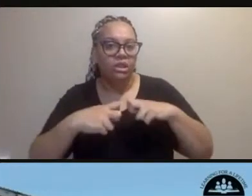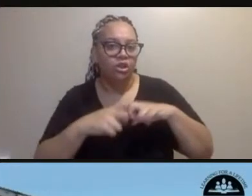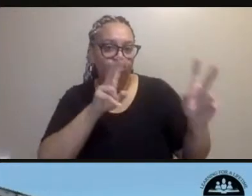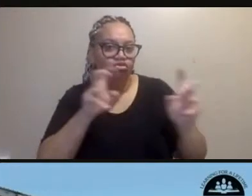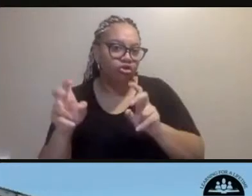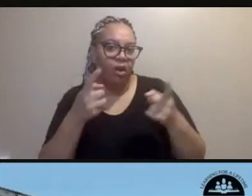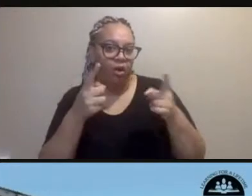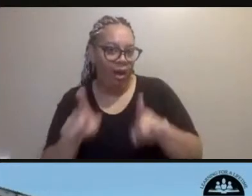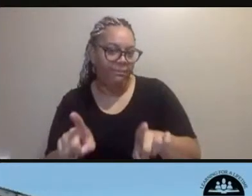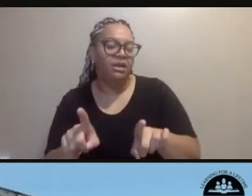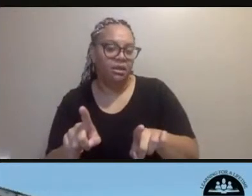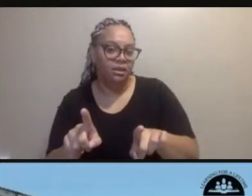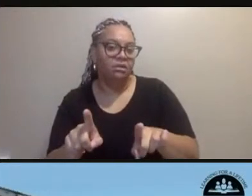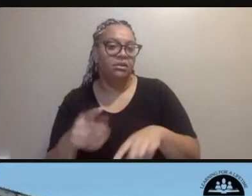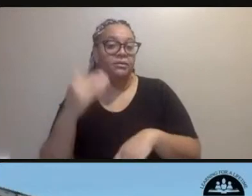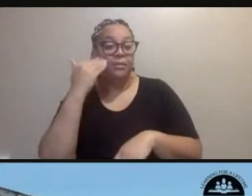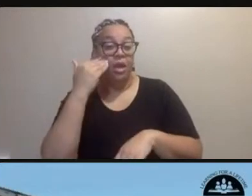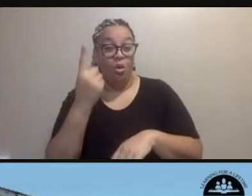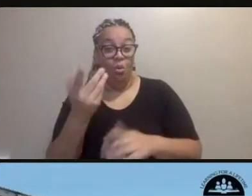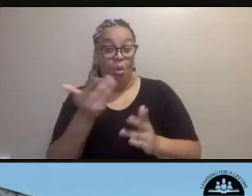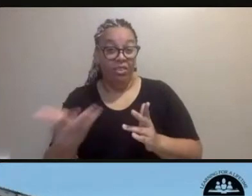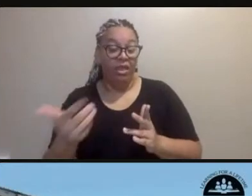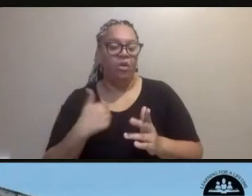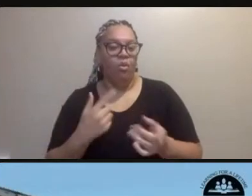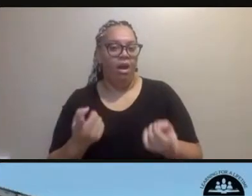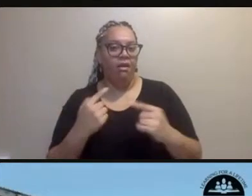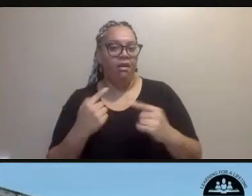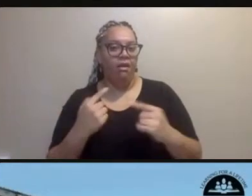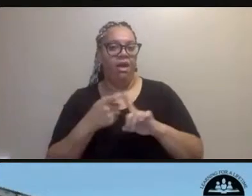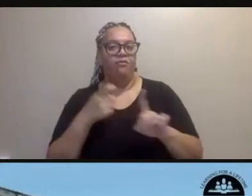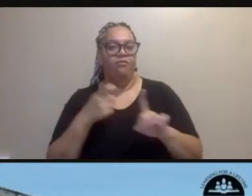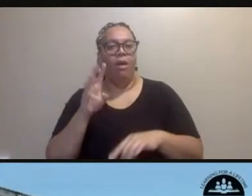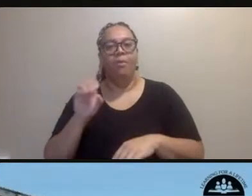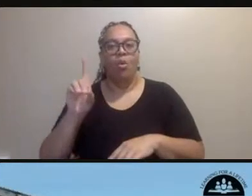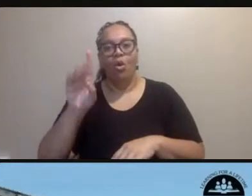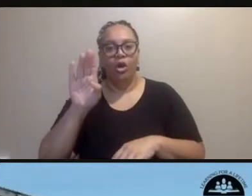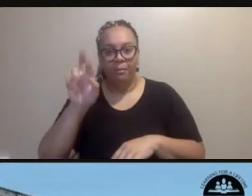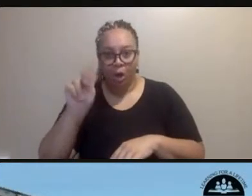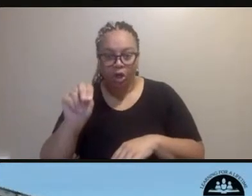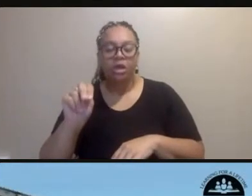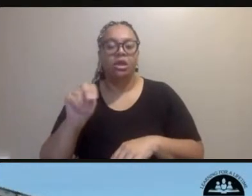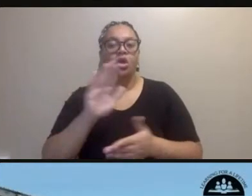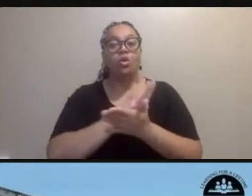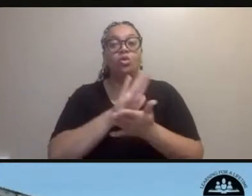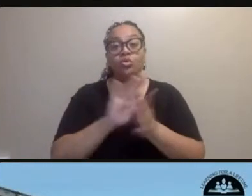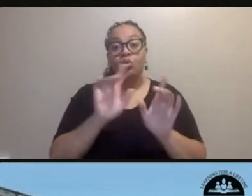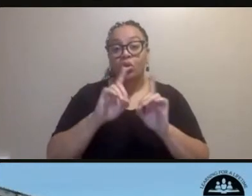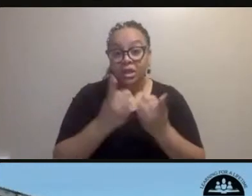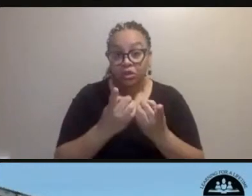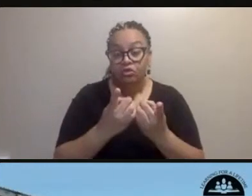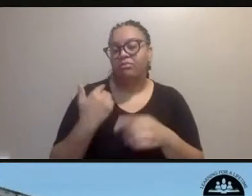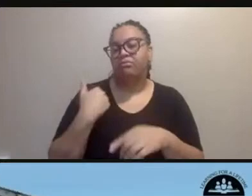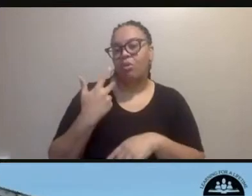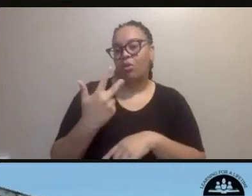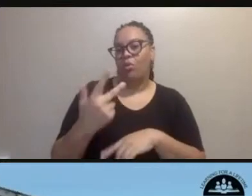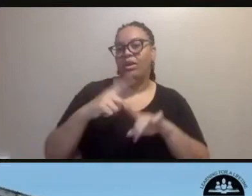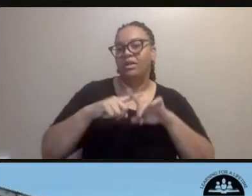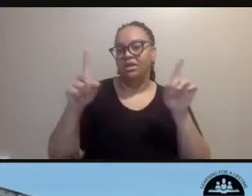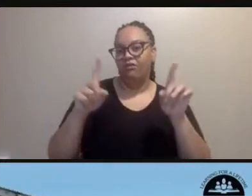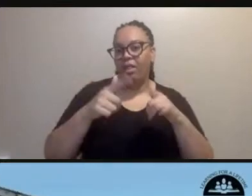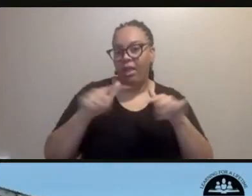SUBSET OF SKILLS THAT CAN